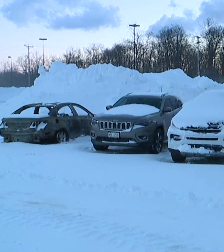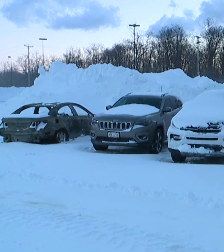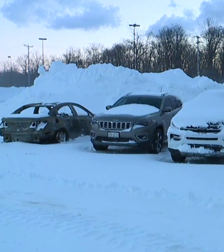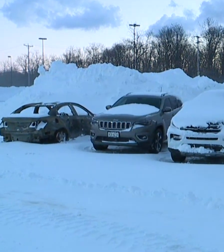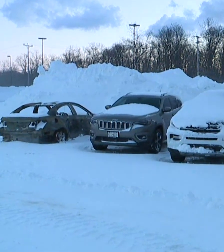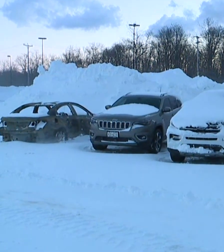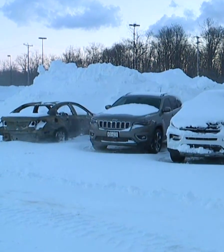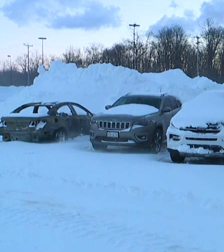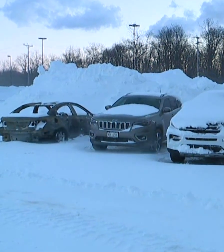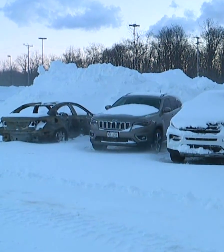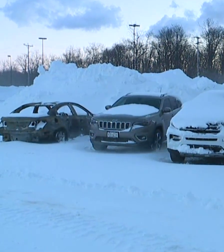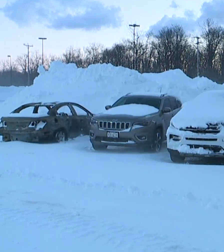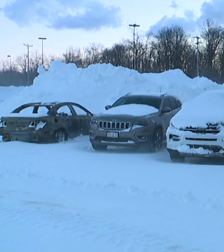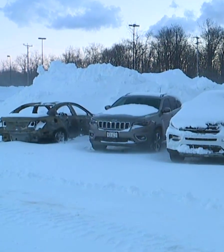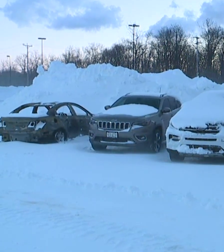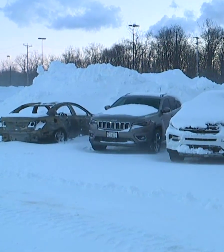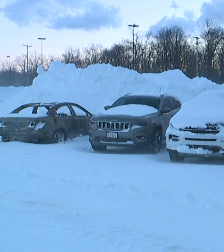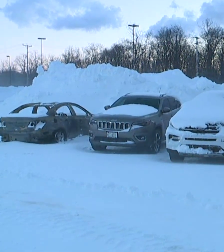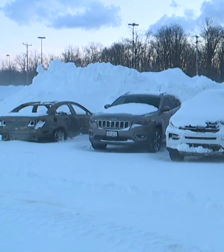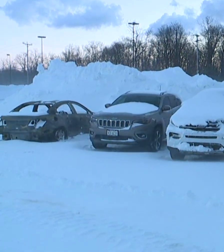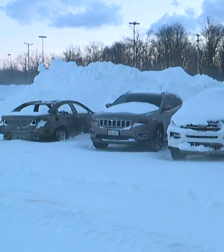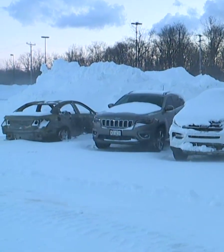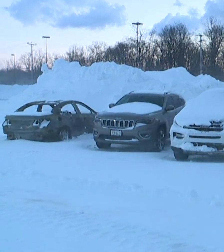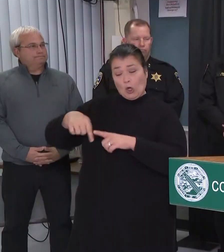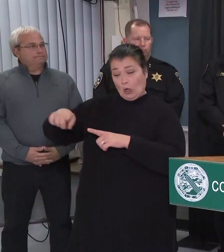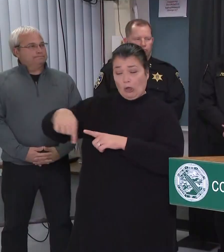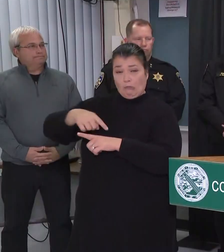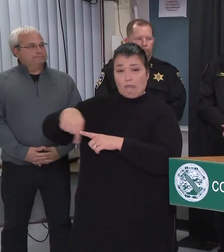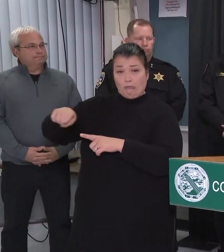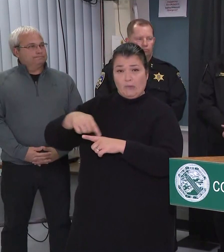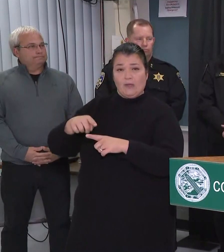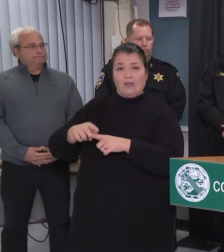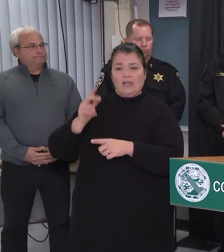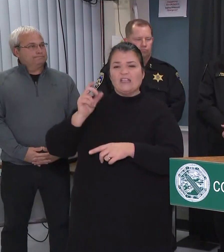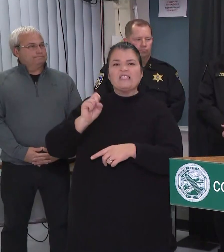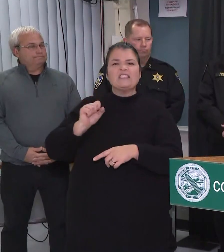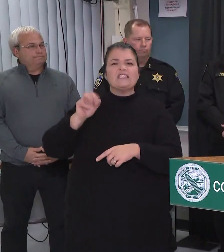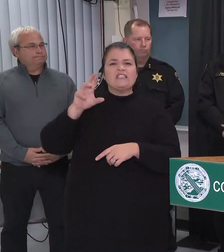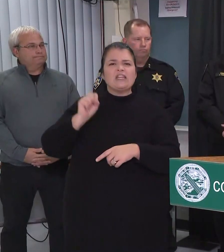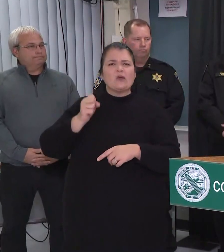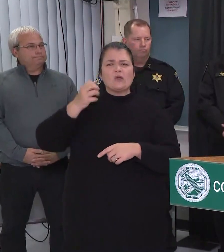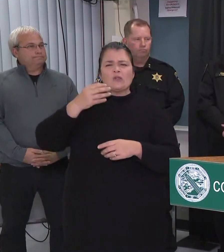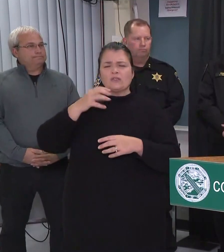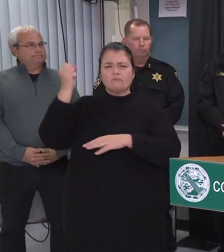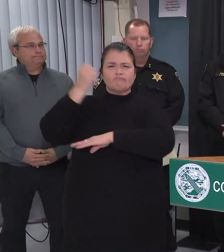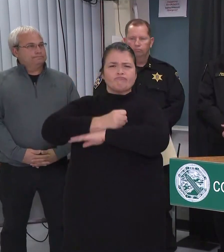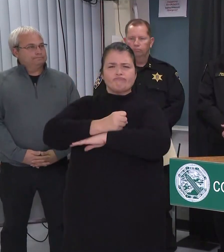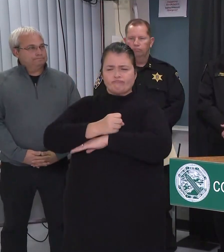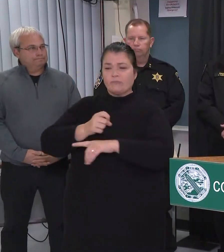up to find out if their car is here. We have created a website and an inventory.